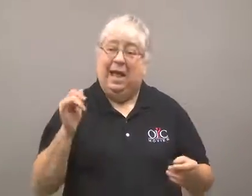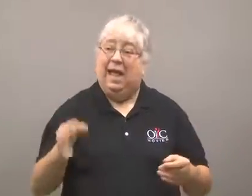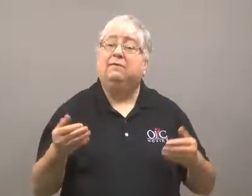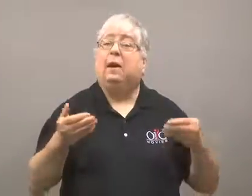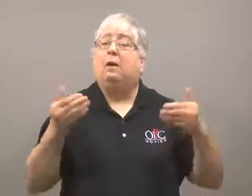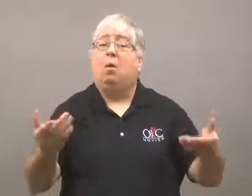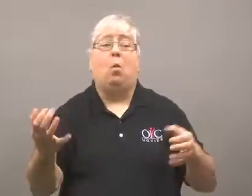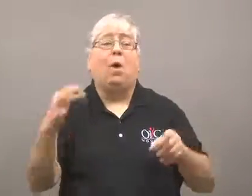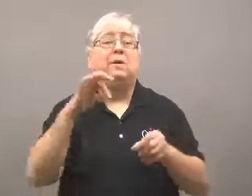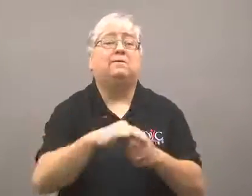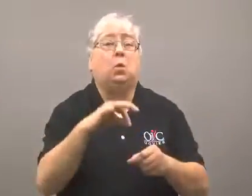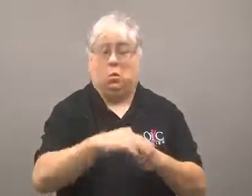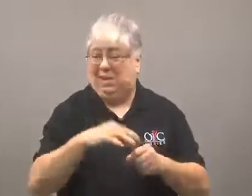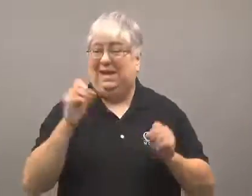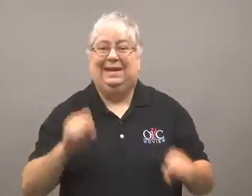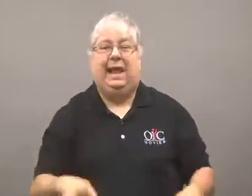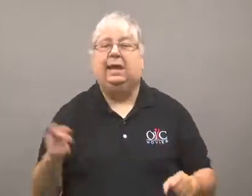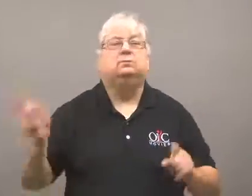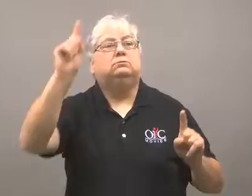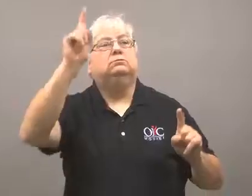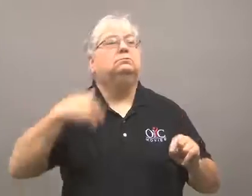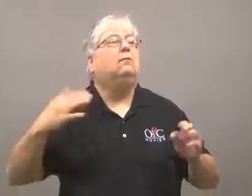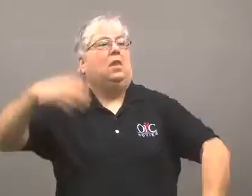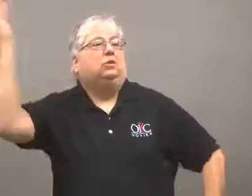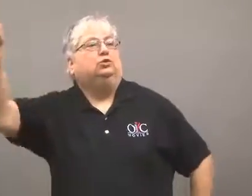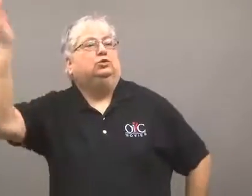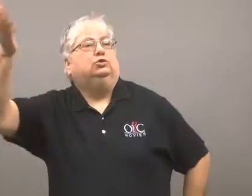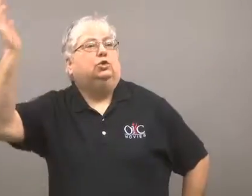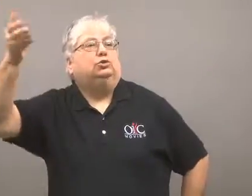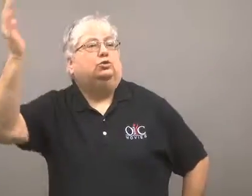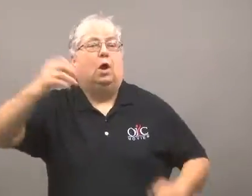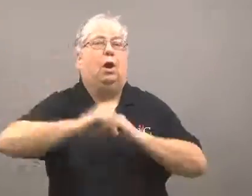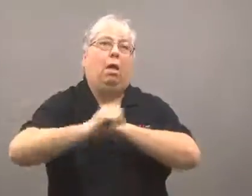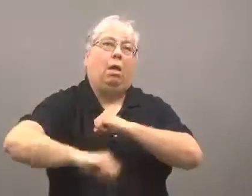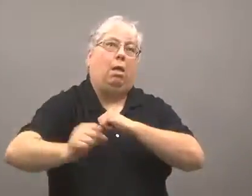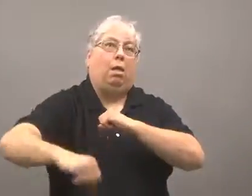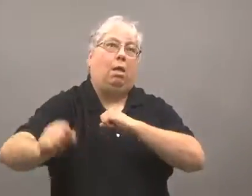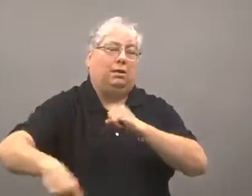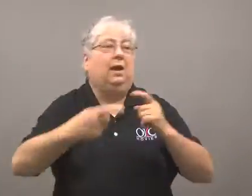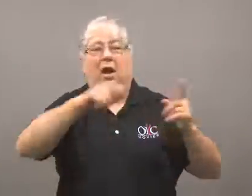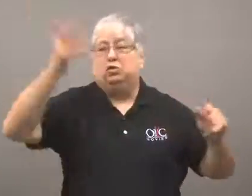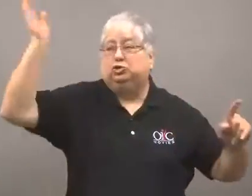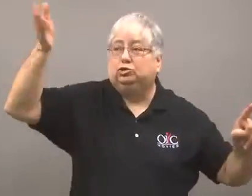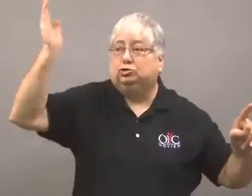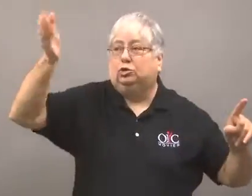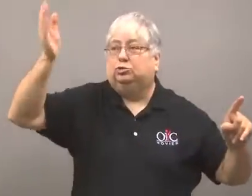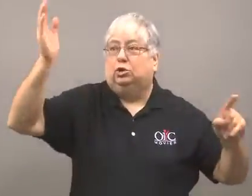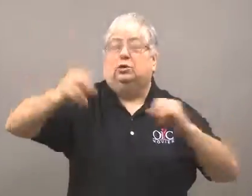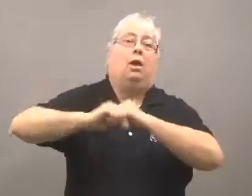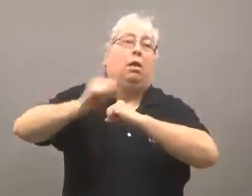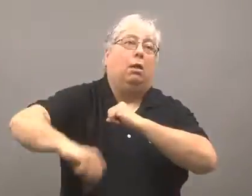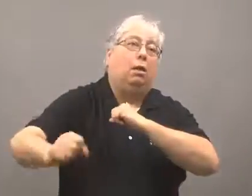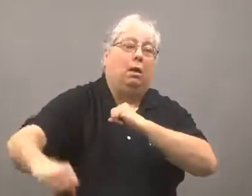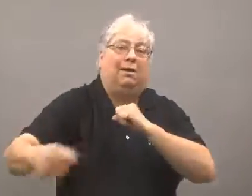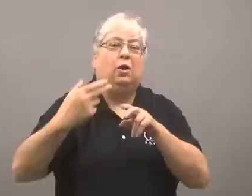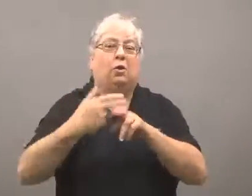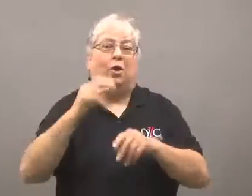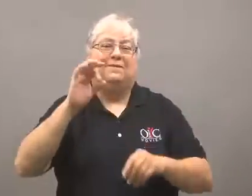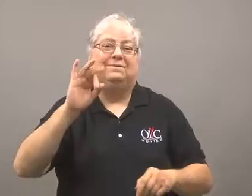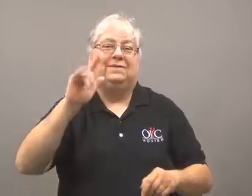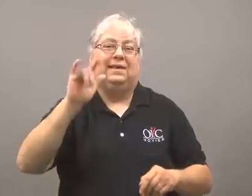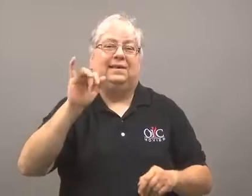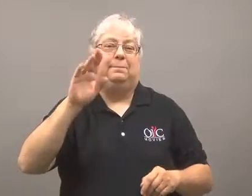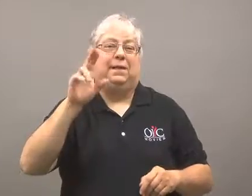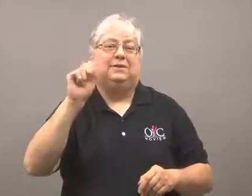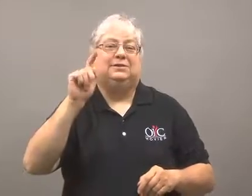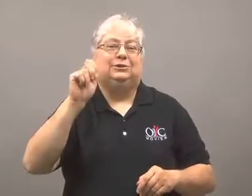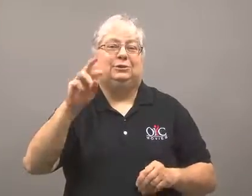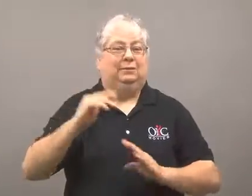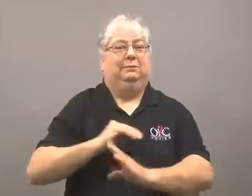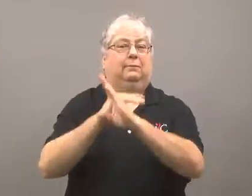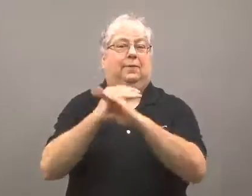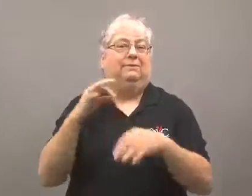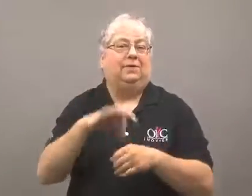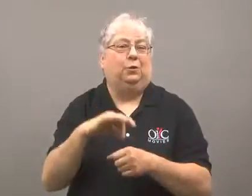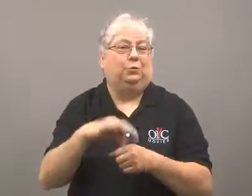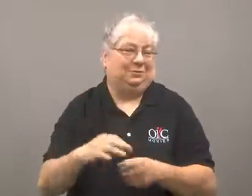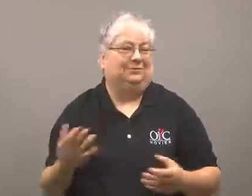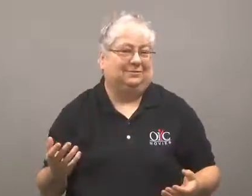If a vote were to come up, it could be filibustered.